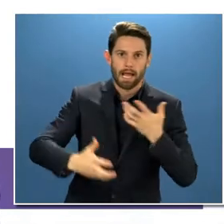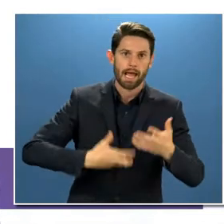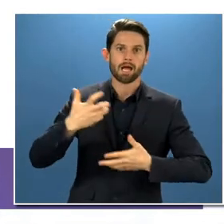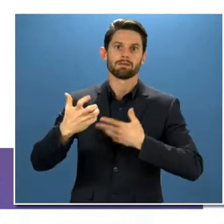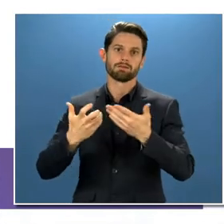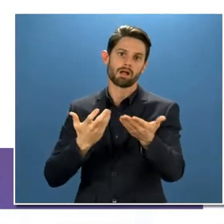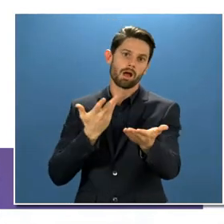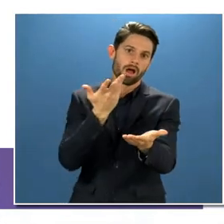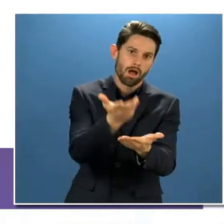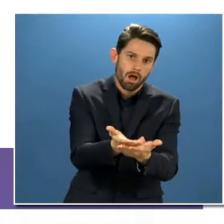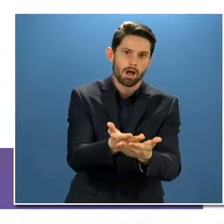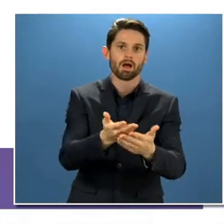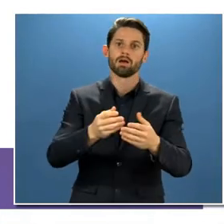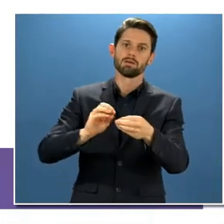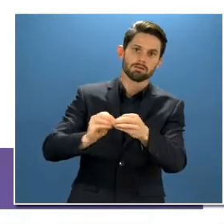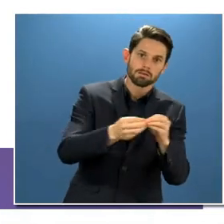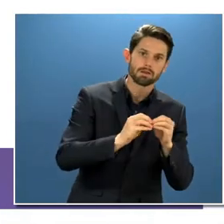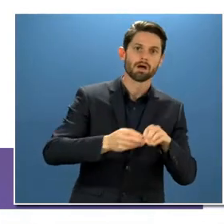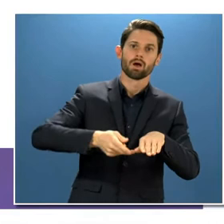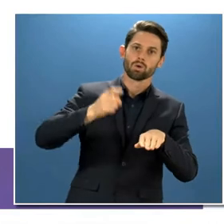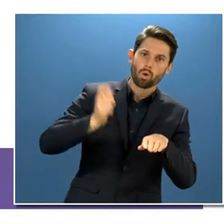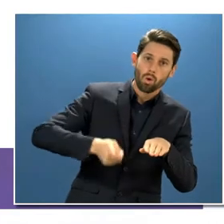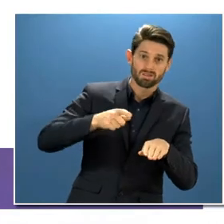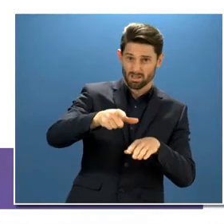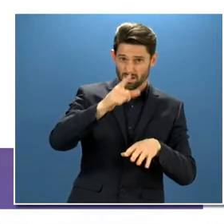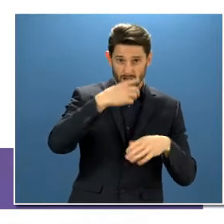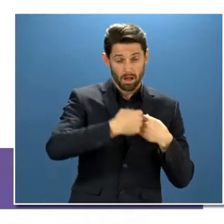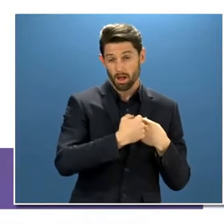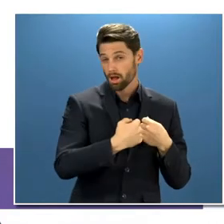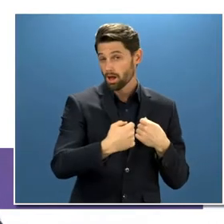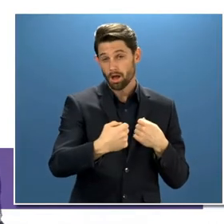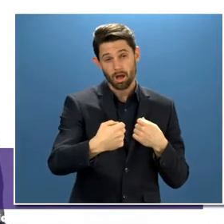period of time, it can be incredibly stressful, and that person ultimately